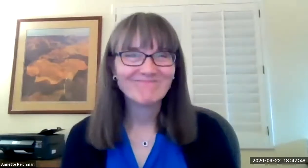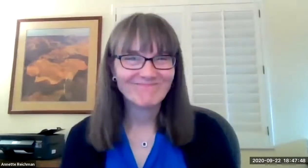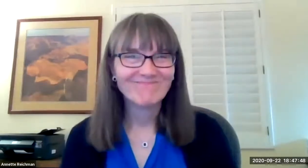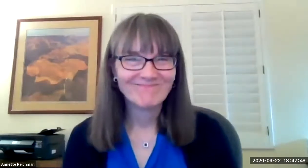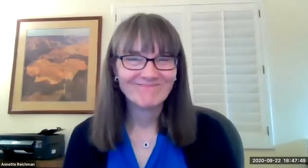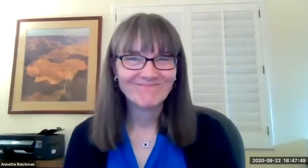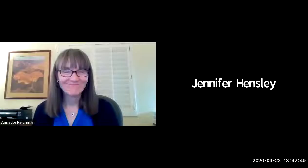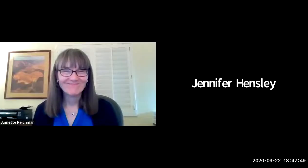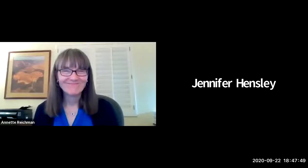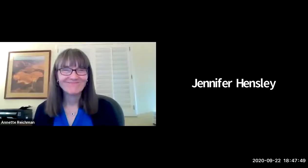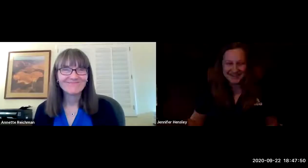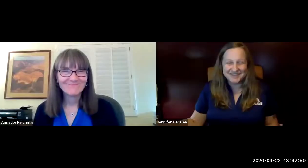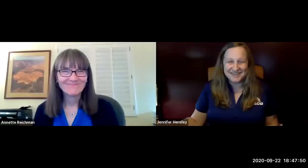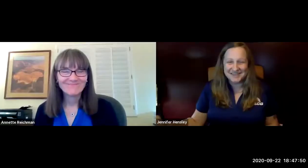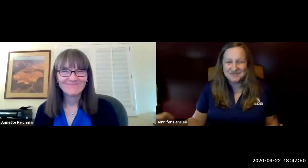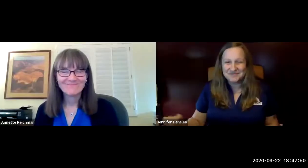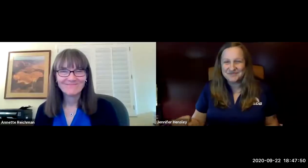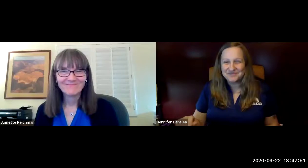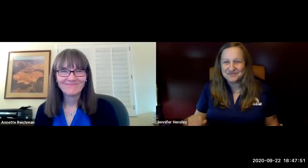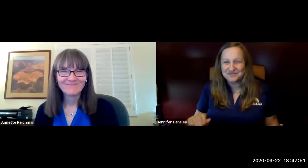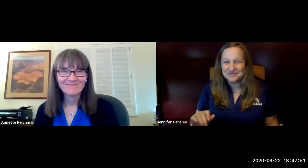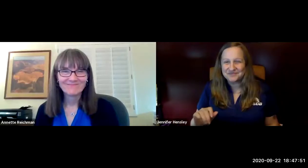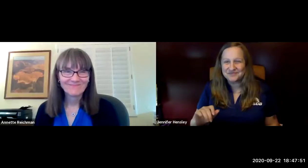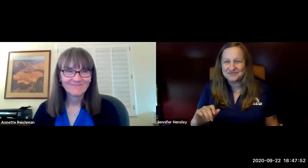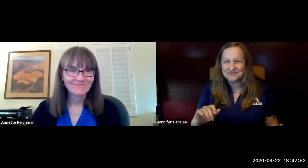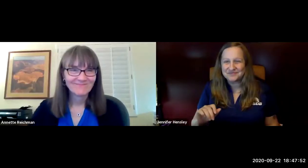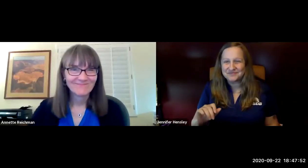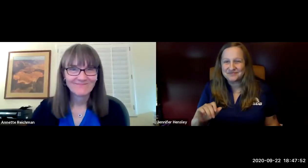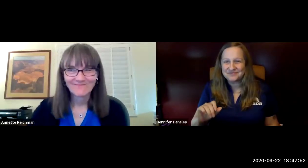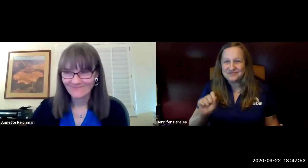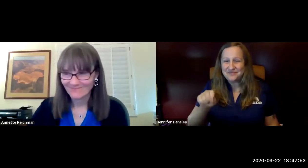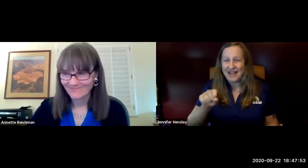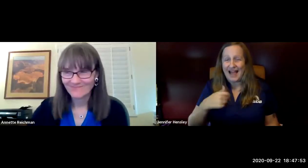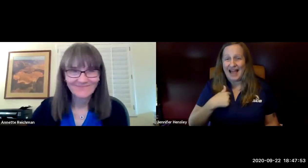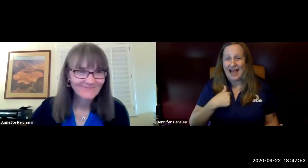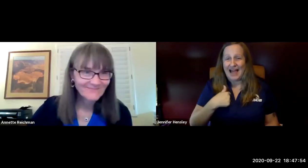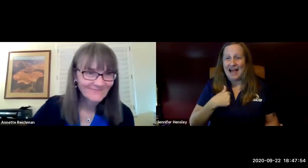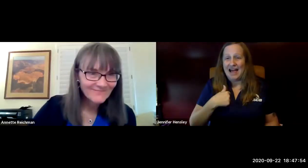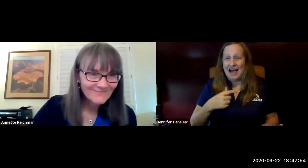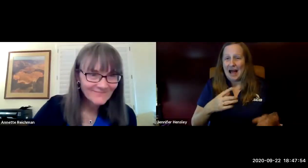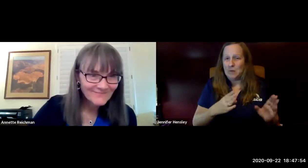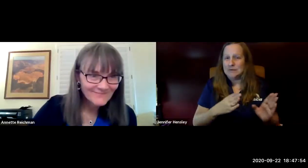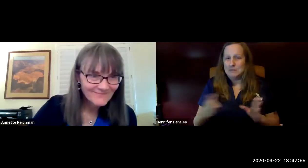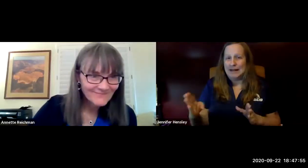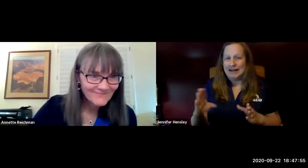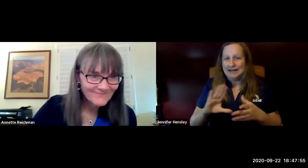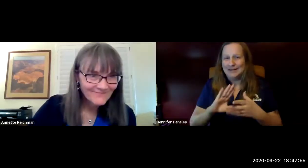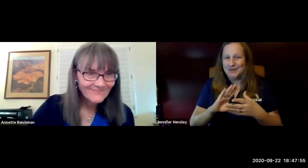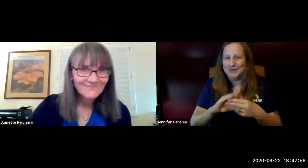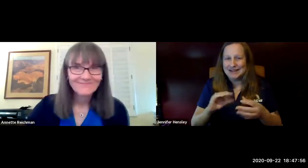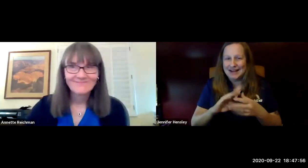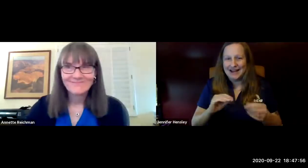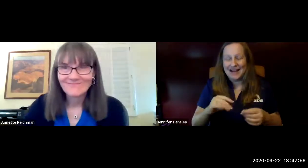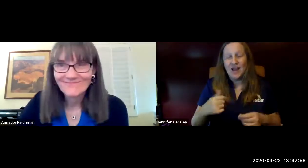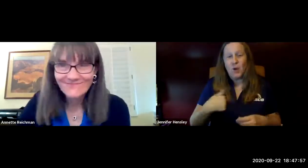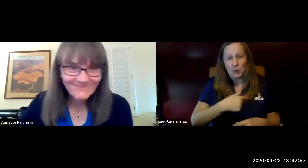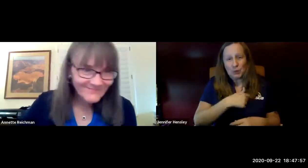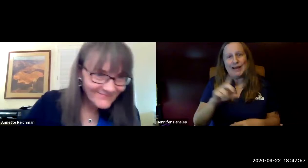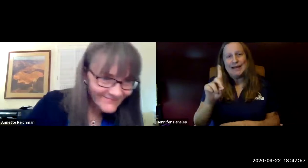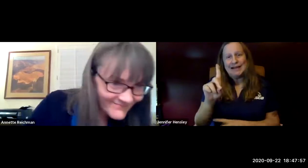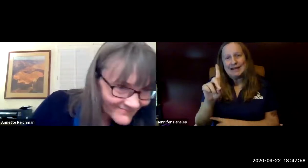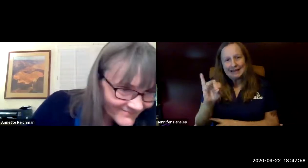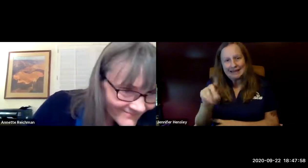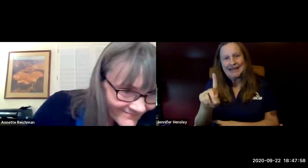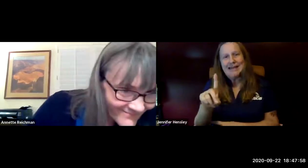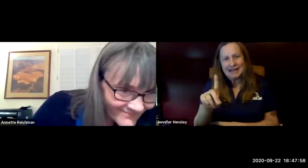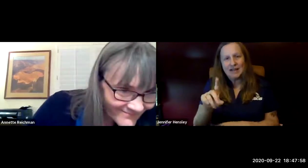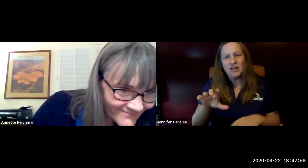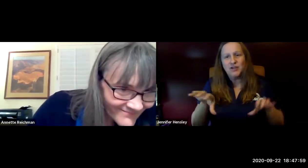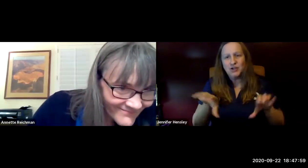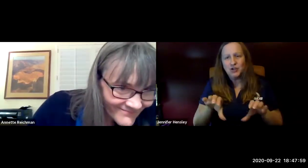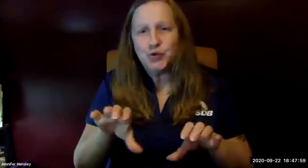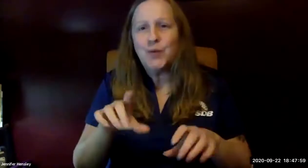we can do something like that